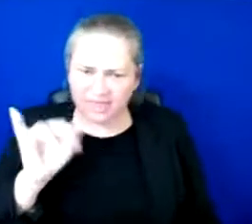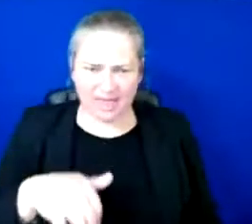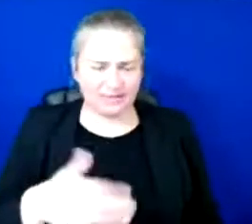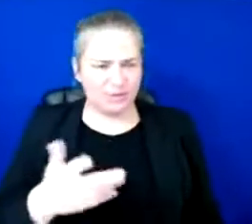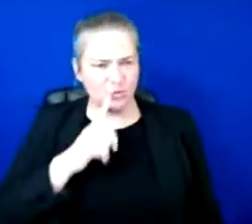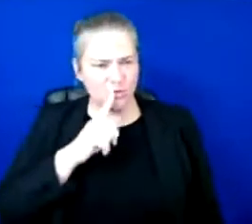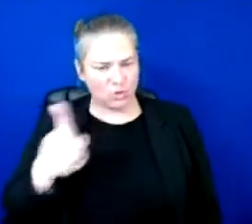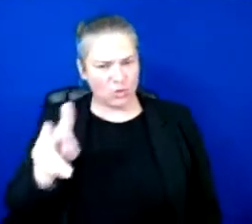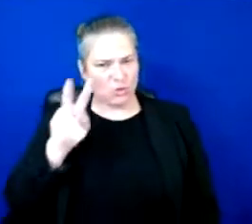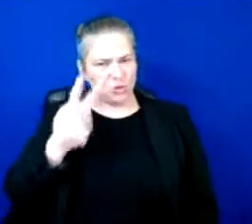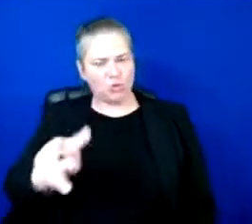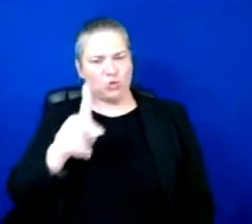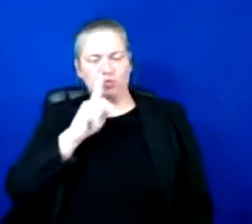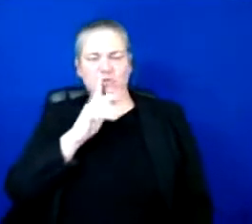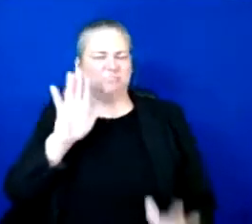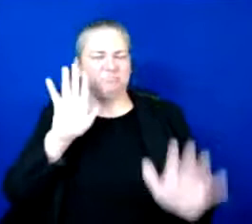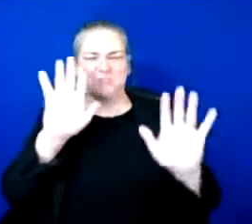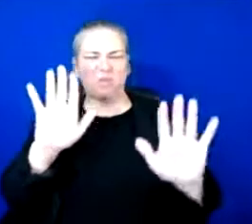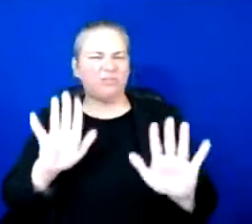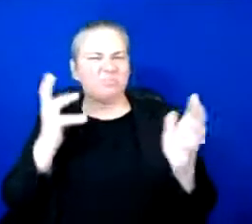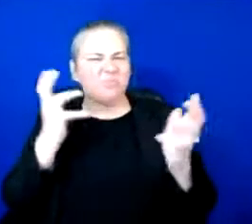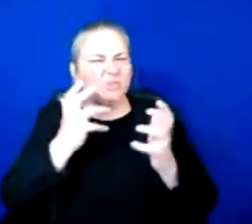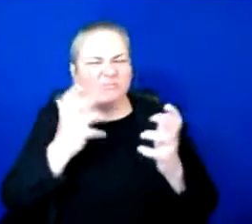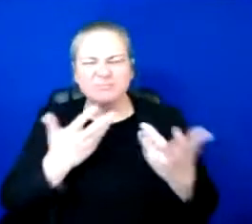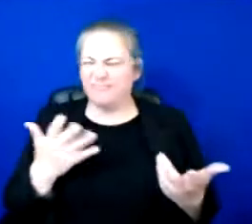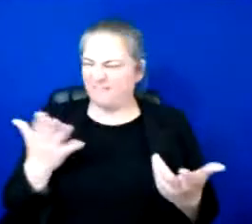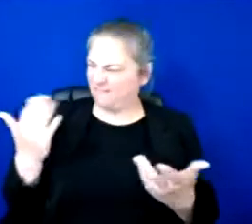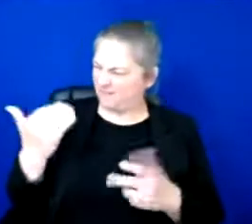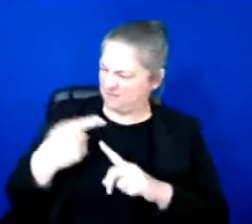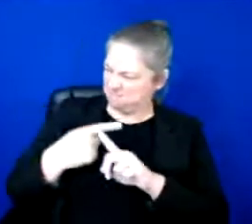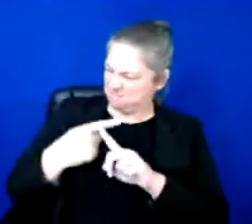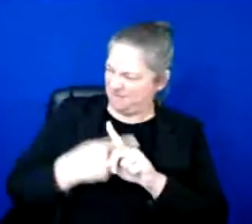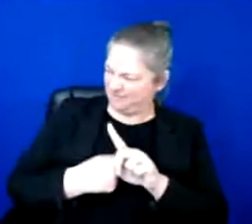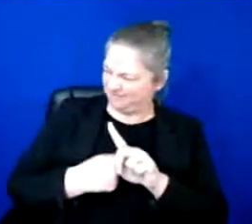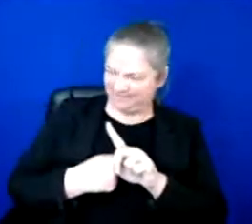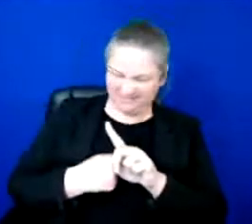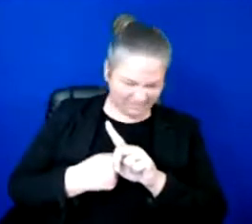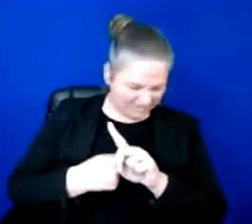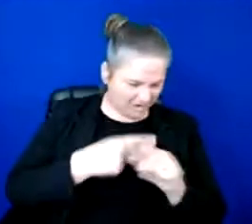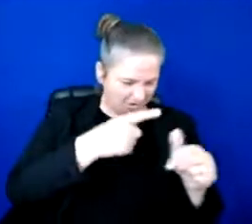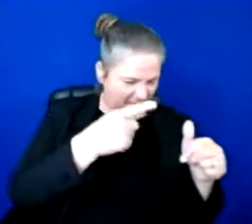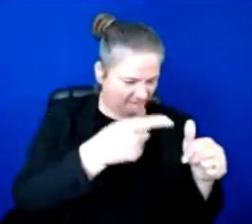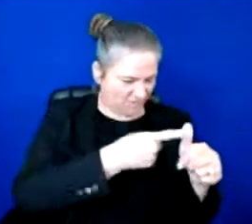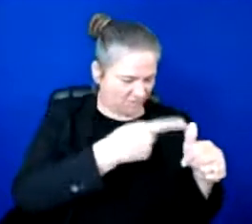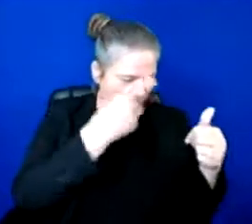miracle. 15 months after the first case here in Kentucky. Not only do we have